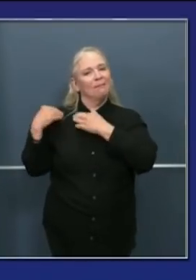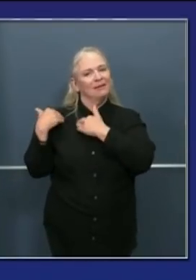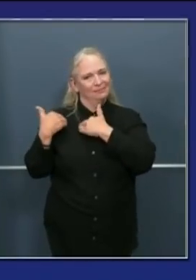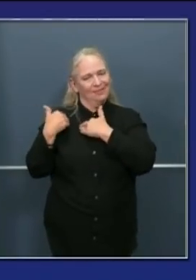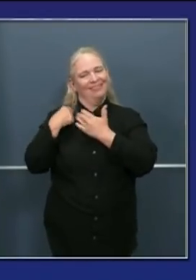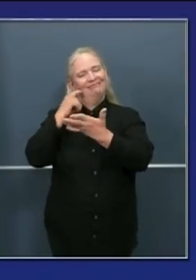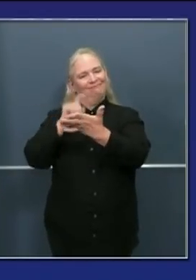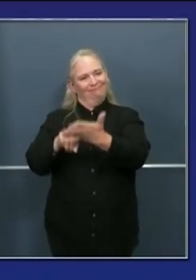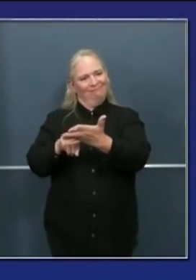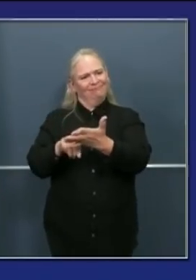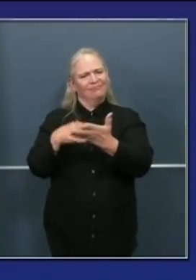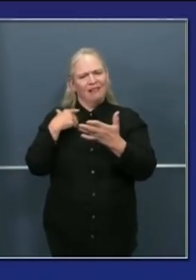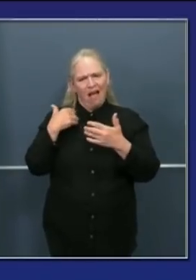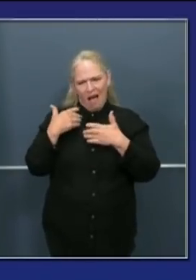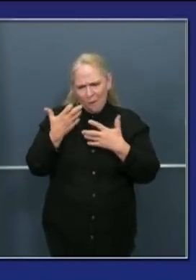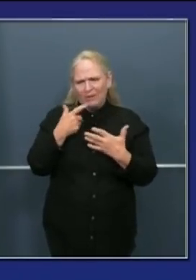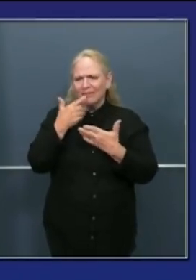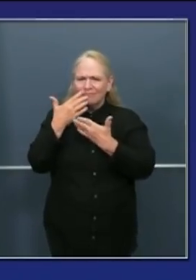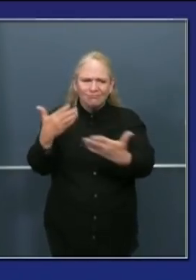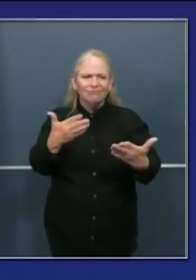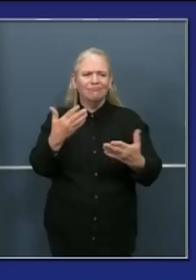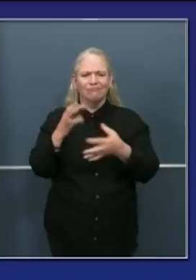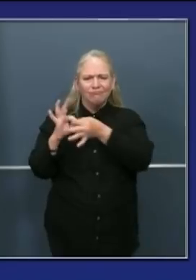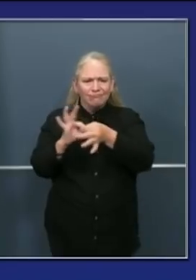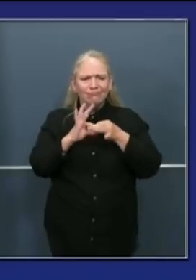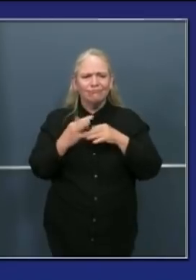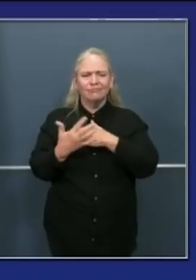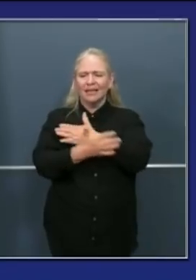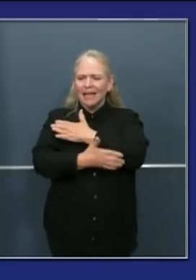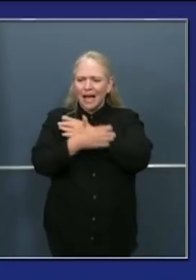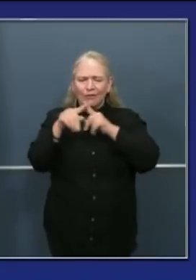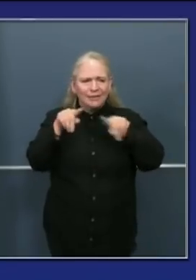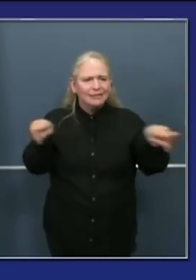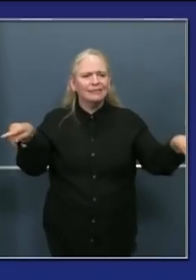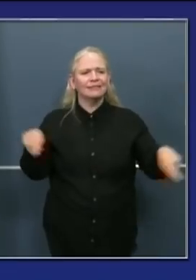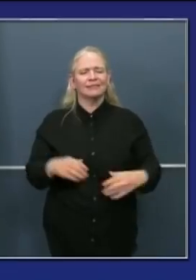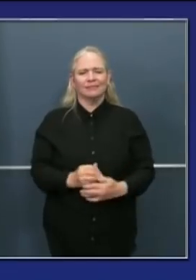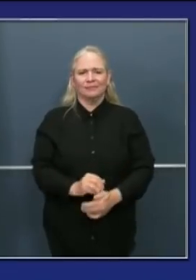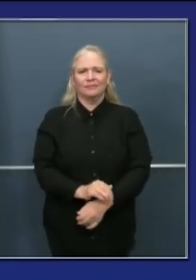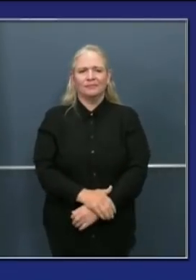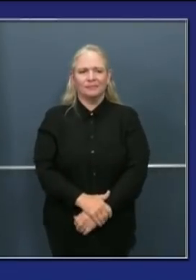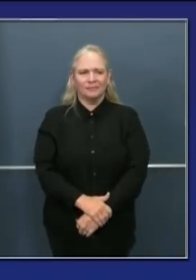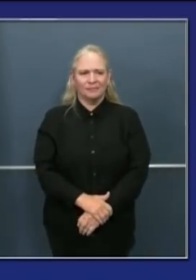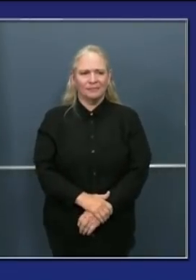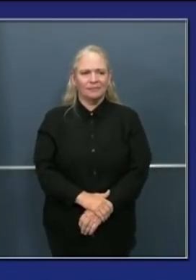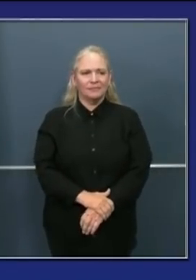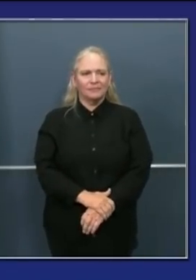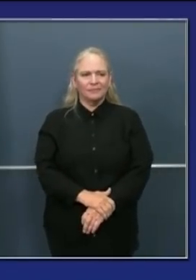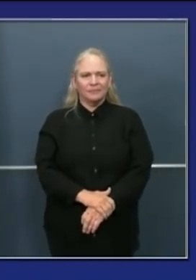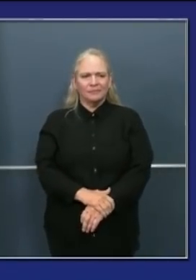A RECOGNITION INDIVIDUAL RESPONSIBILITY NOW BEEN ELEVATED AND COLLECTIVE